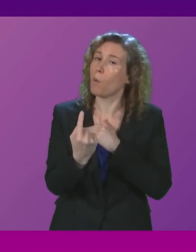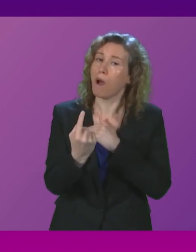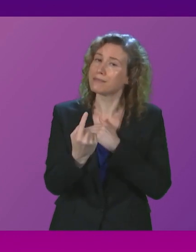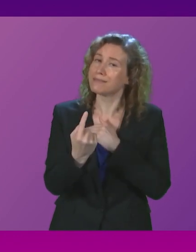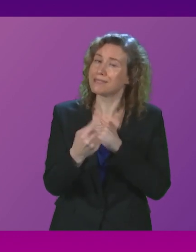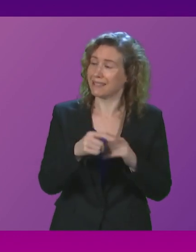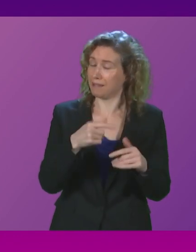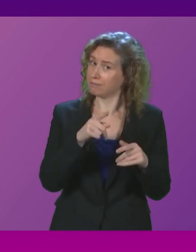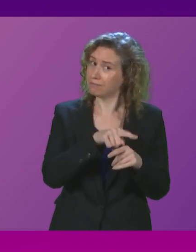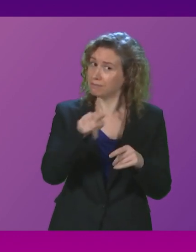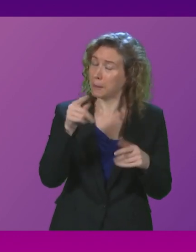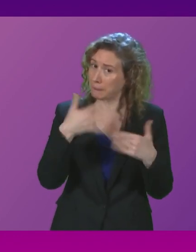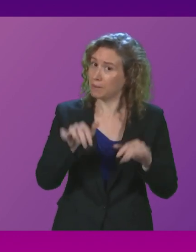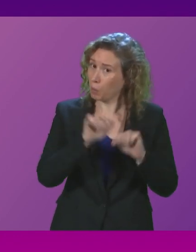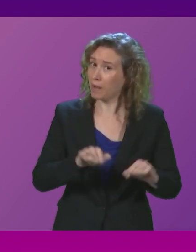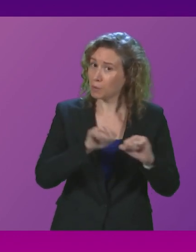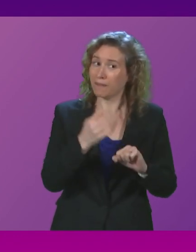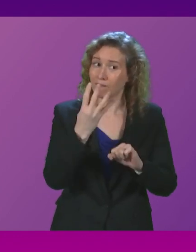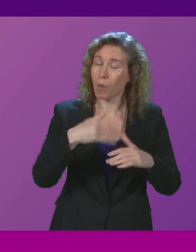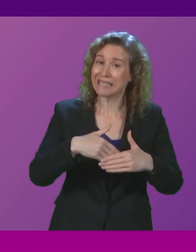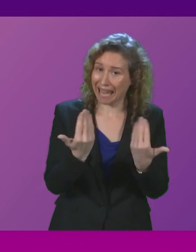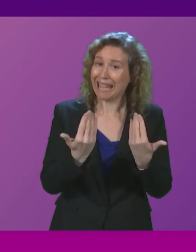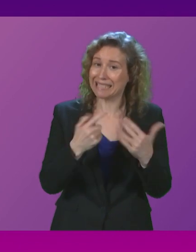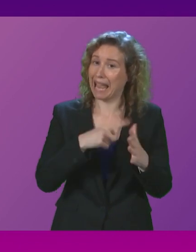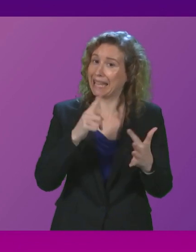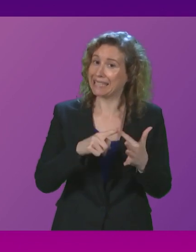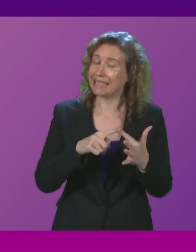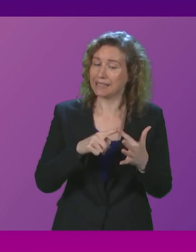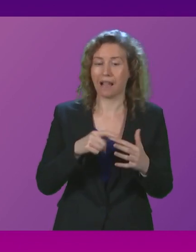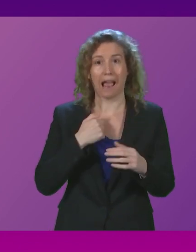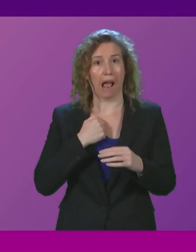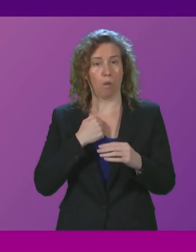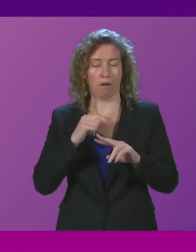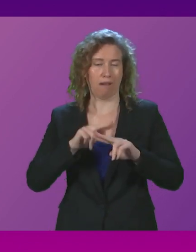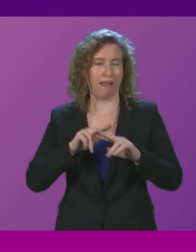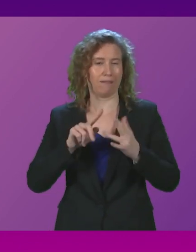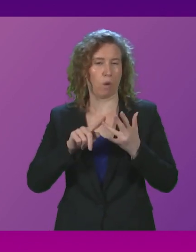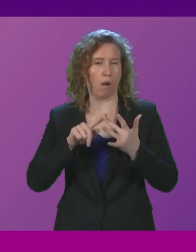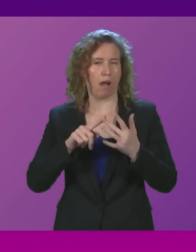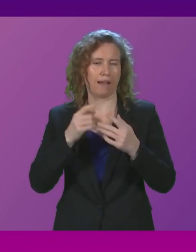someone has waited for days at A and E. Our FOI responses revealed that another patient